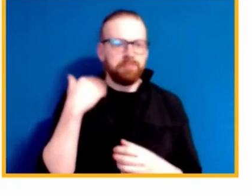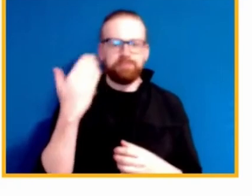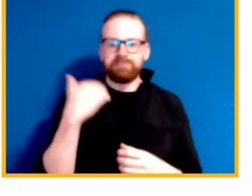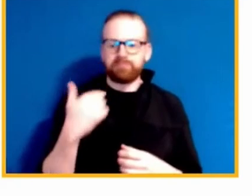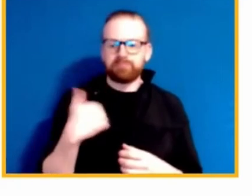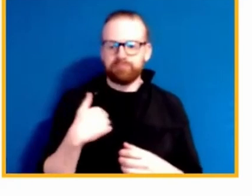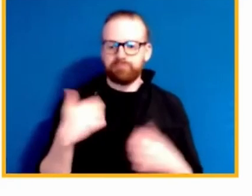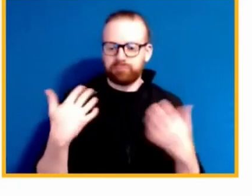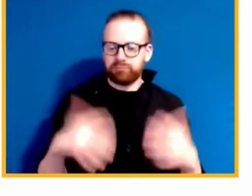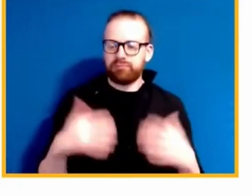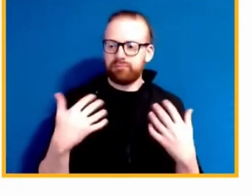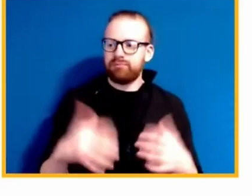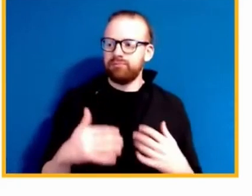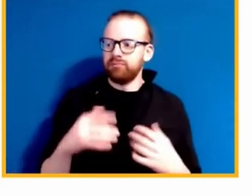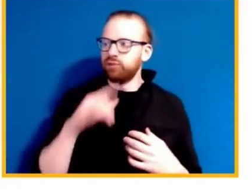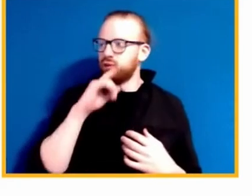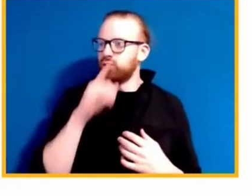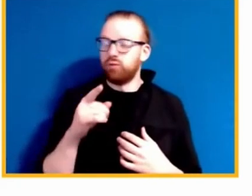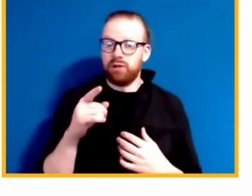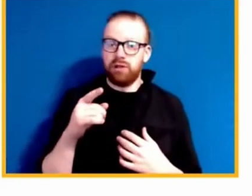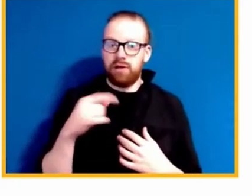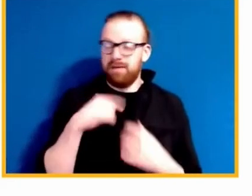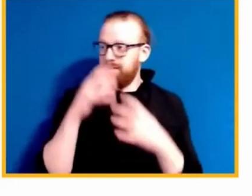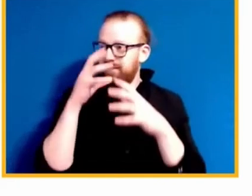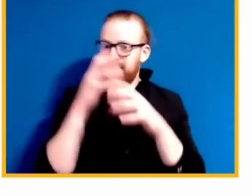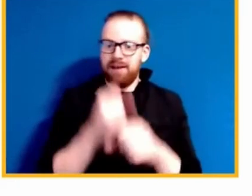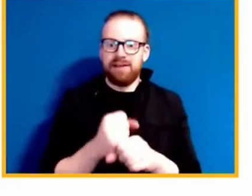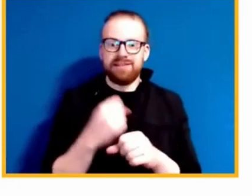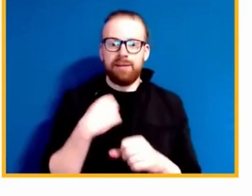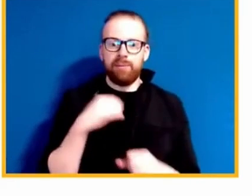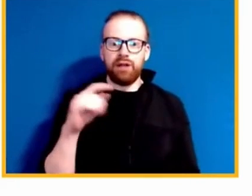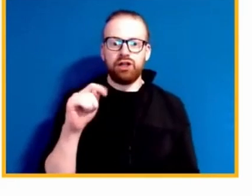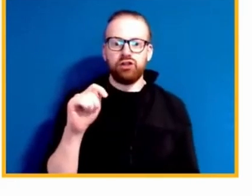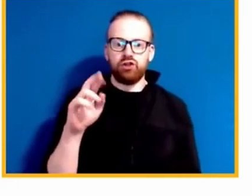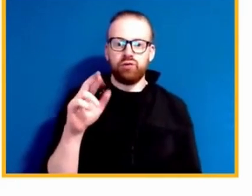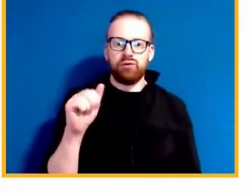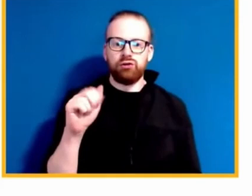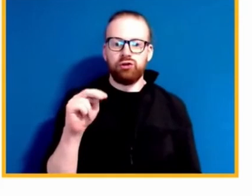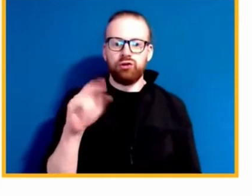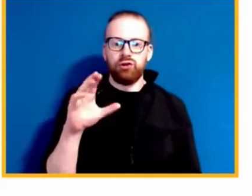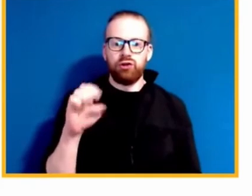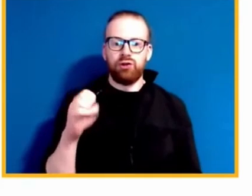I found that strangely entrancing like it put me in a trance and I don't know, now I feel like I need